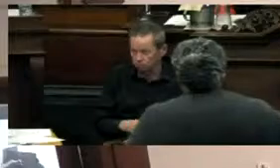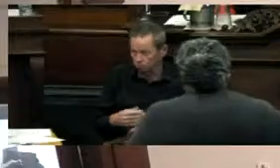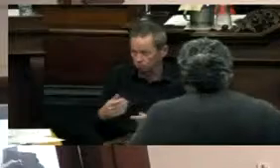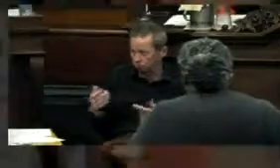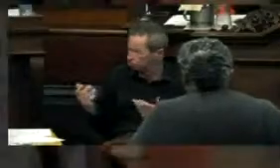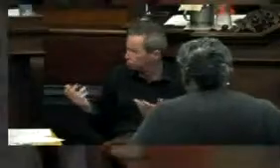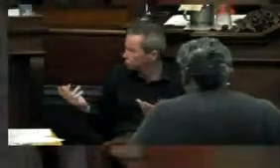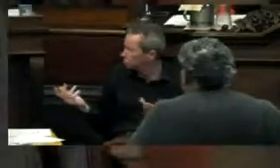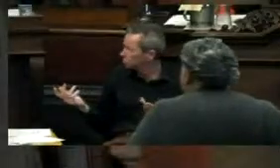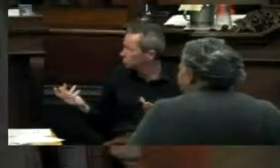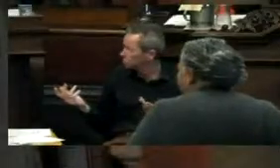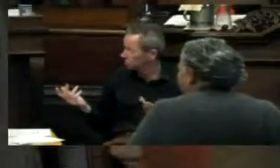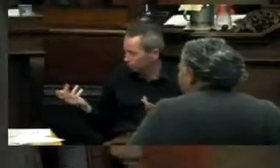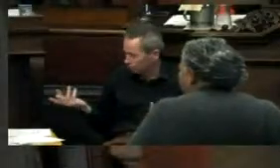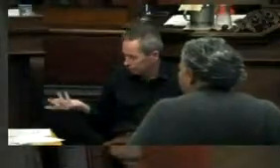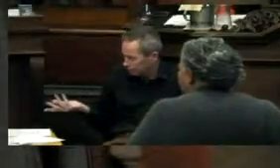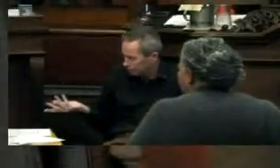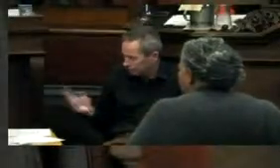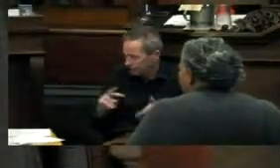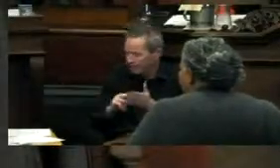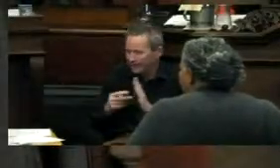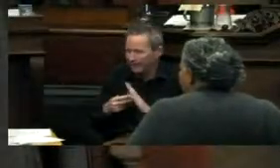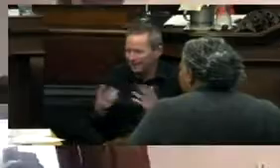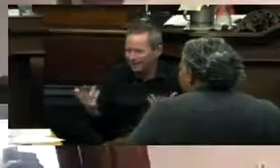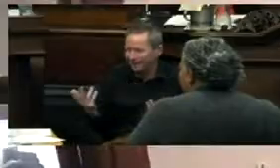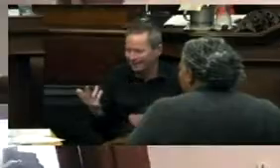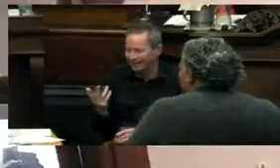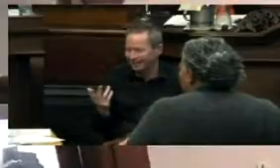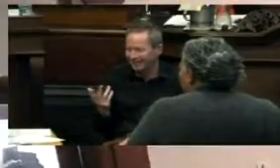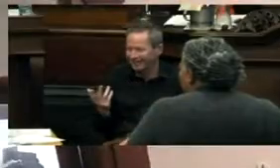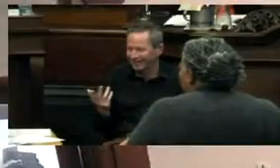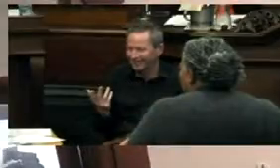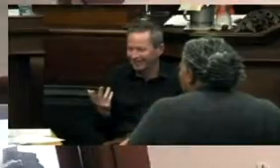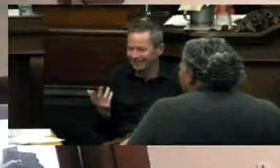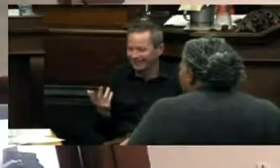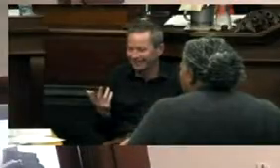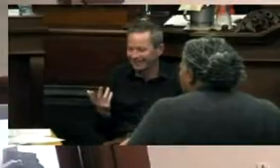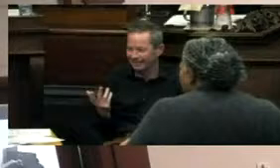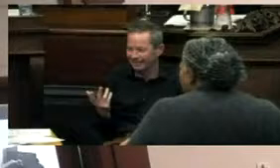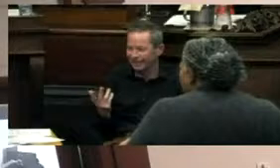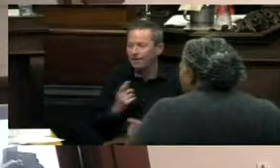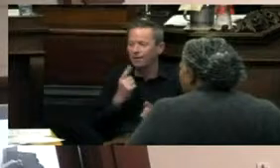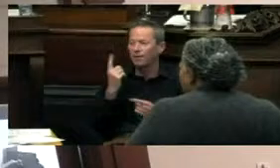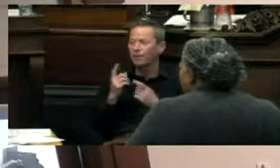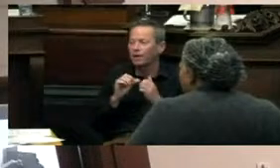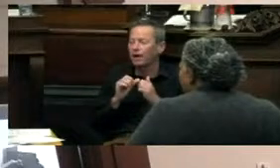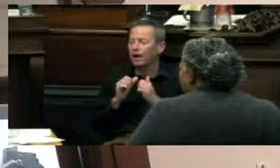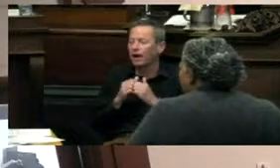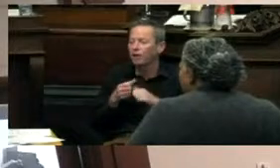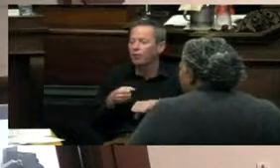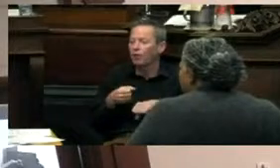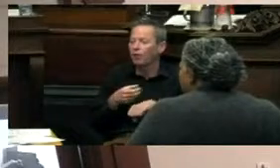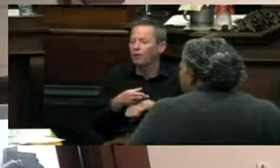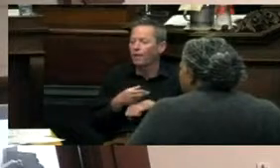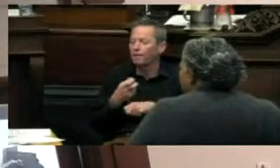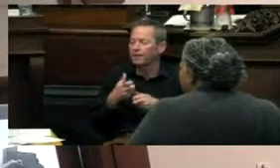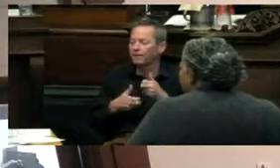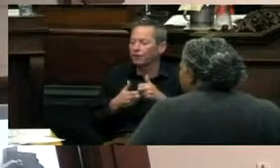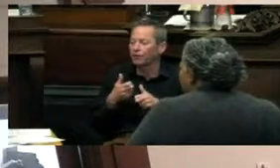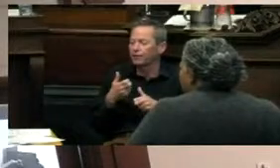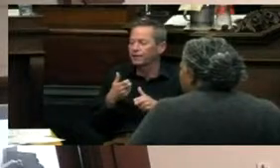scope of that? Can you. Well, a